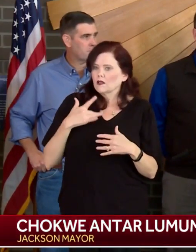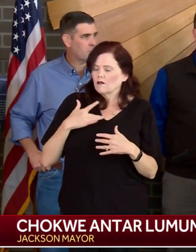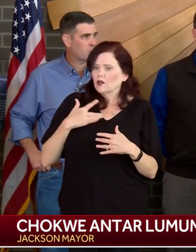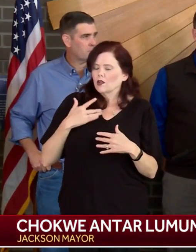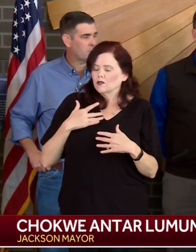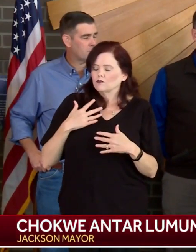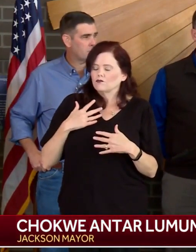PRODUCING MORE WATER.